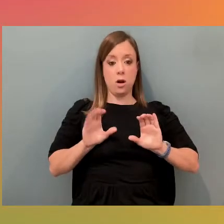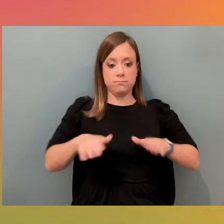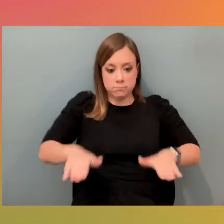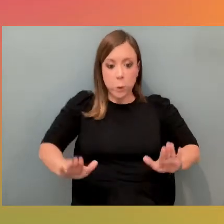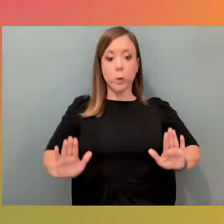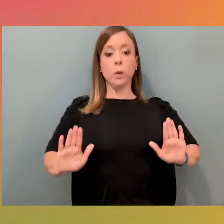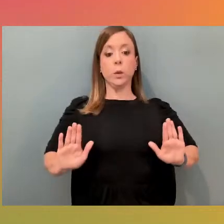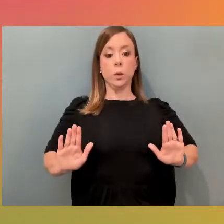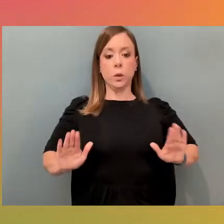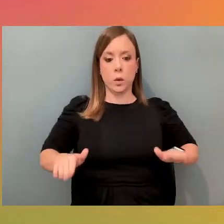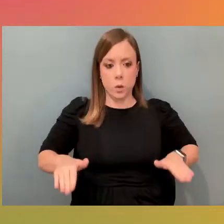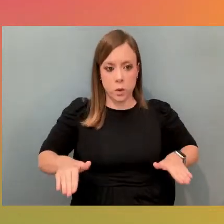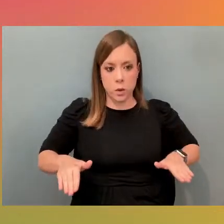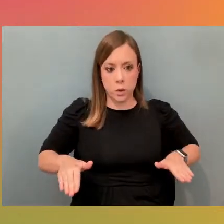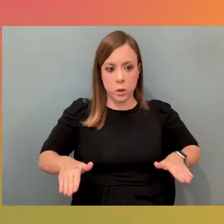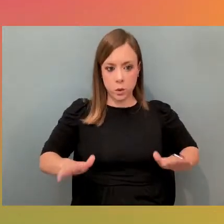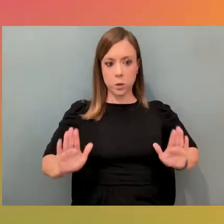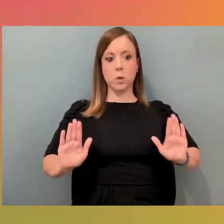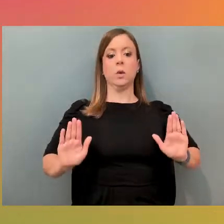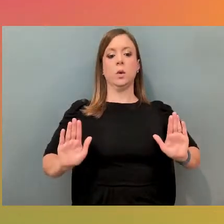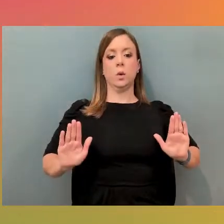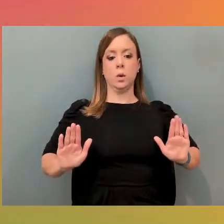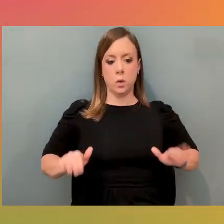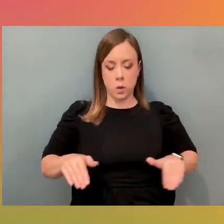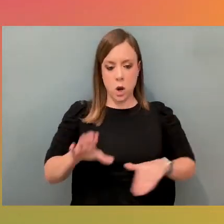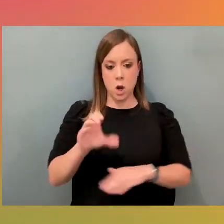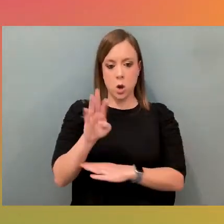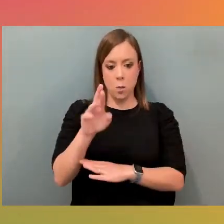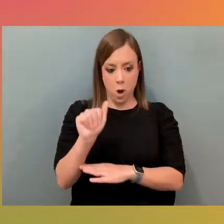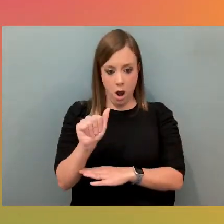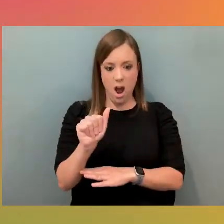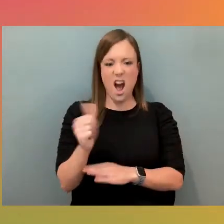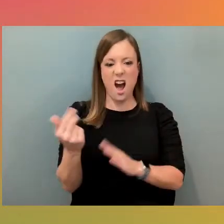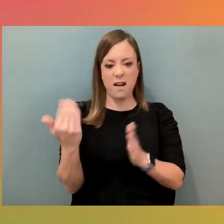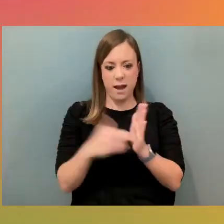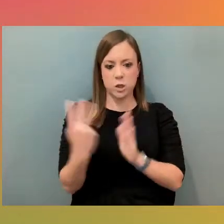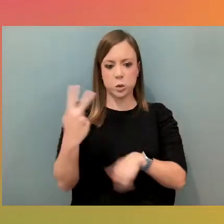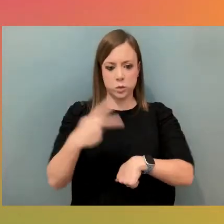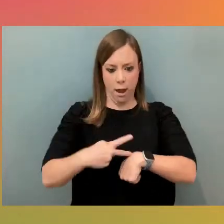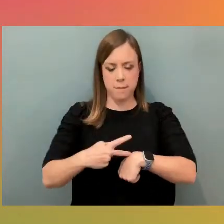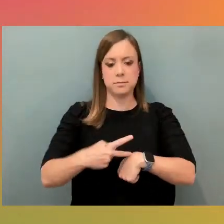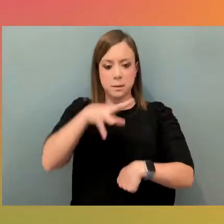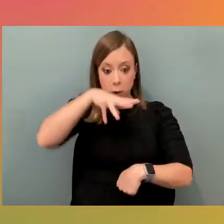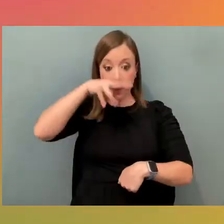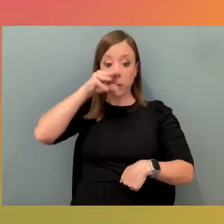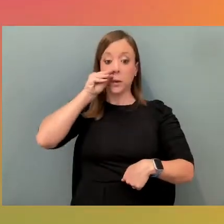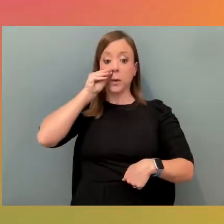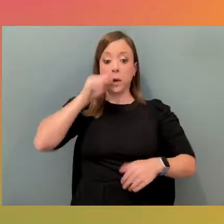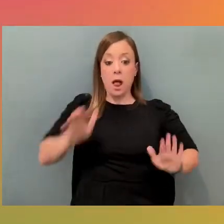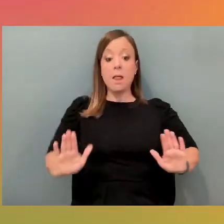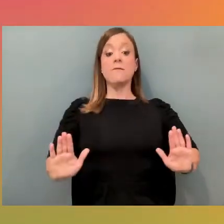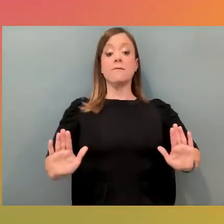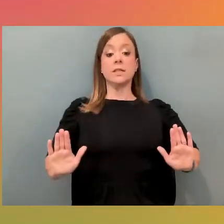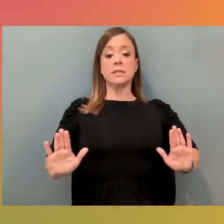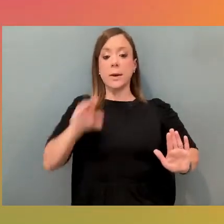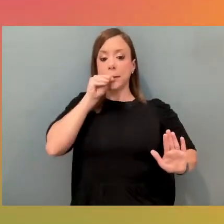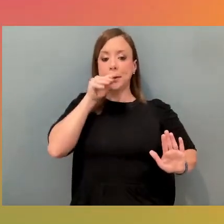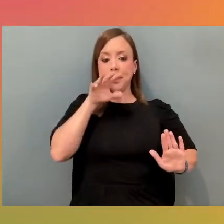DO THAT AGAIN. REACH THE TAIL BONE BETWEEN THE TOES AS YOU INHALE LIFT HIGHER